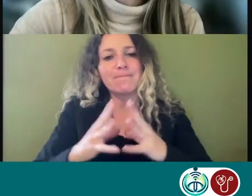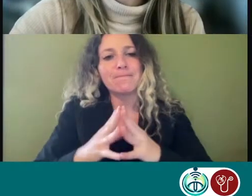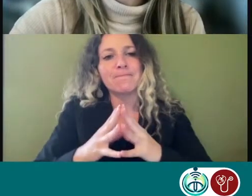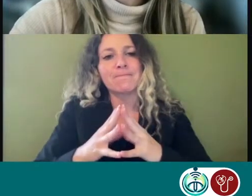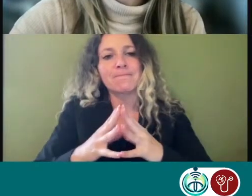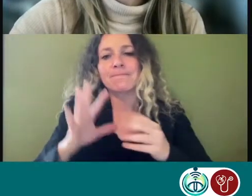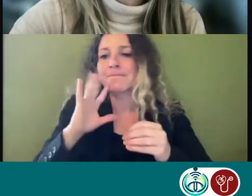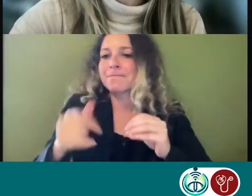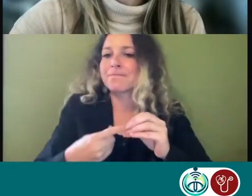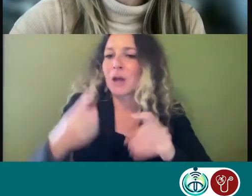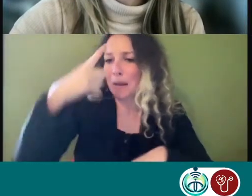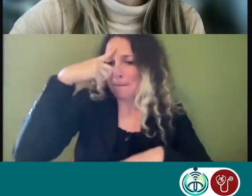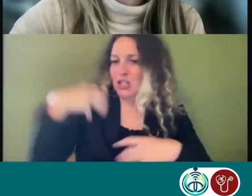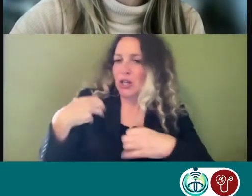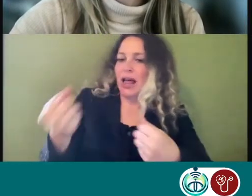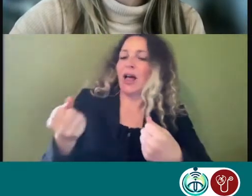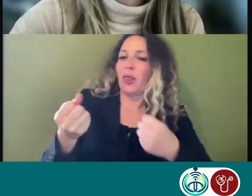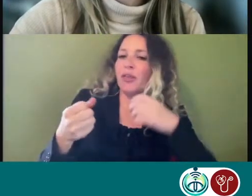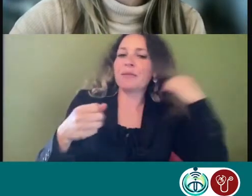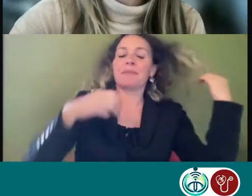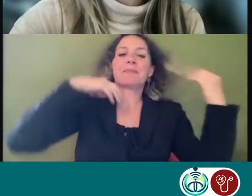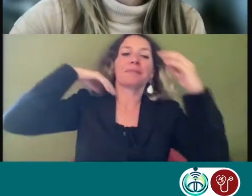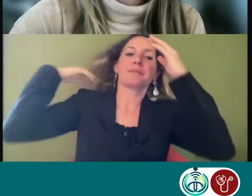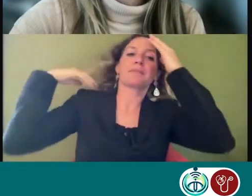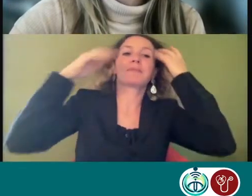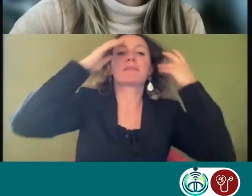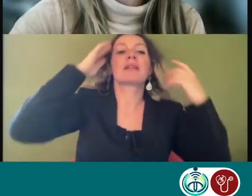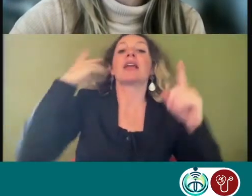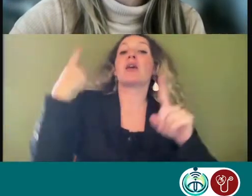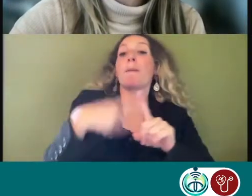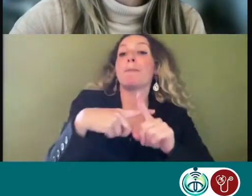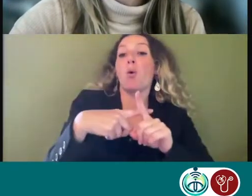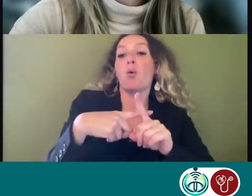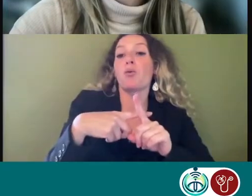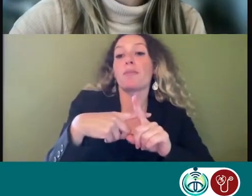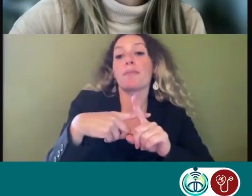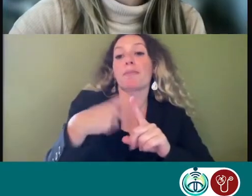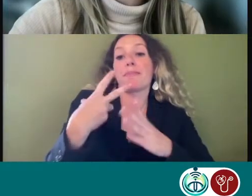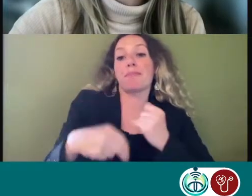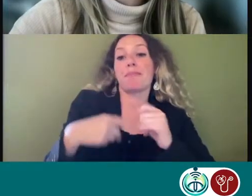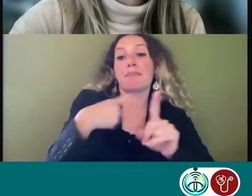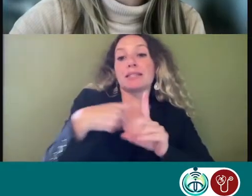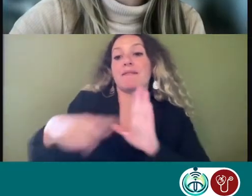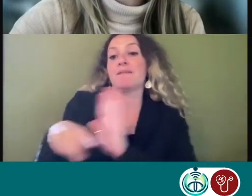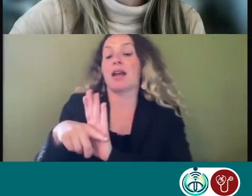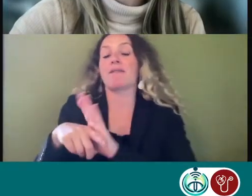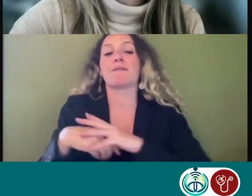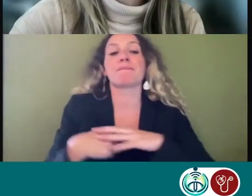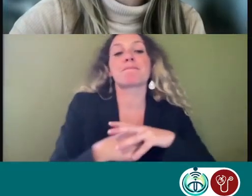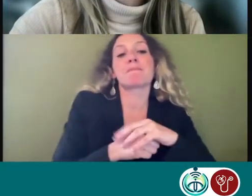and there were both positive and negative themes that came up. Among the positives was avoiding